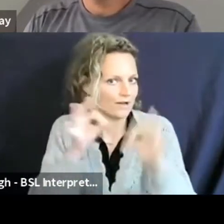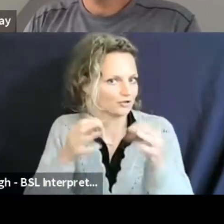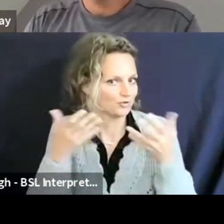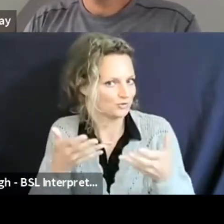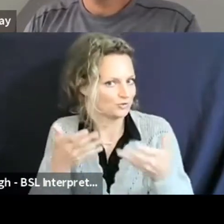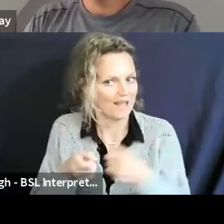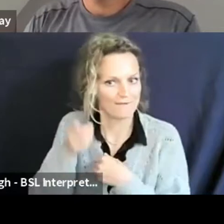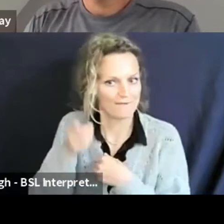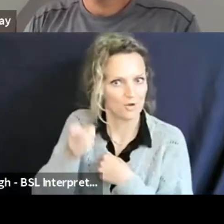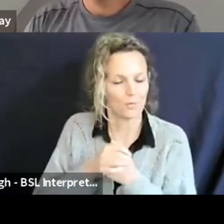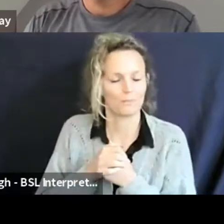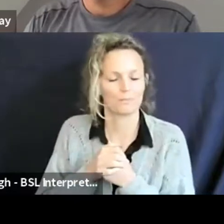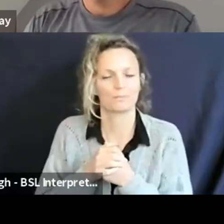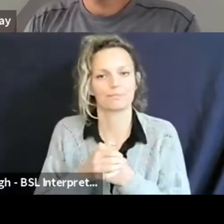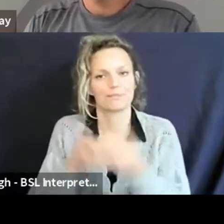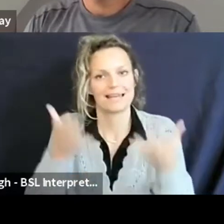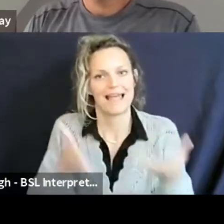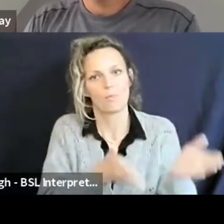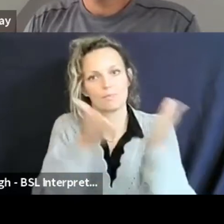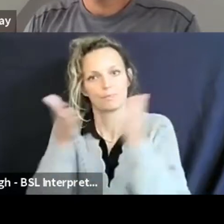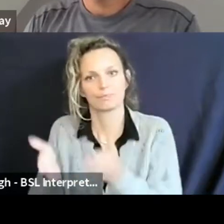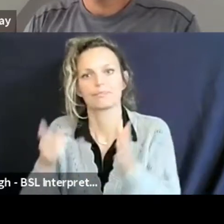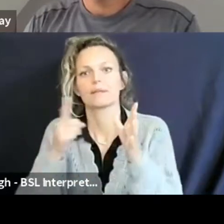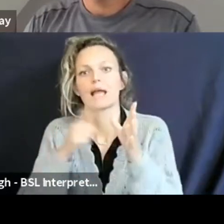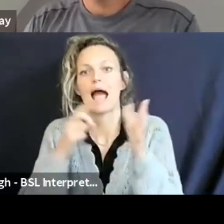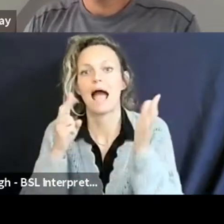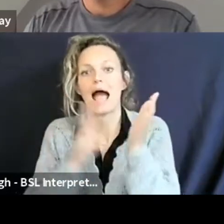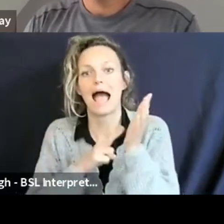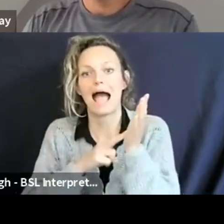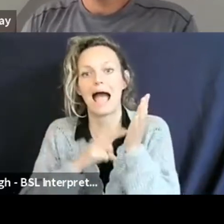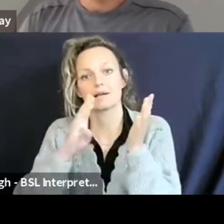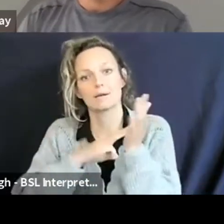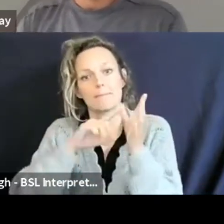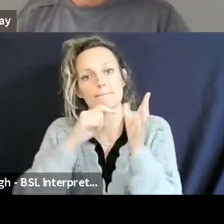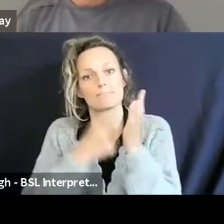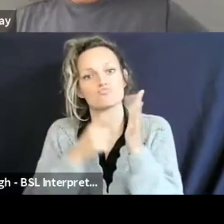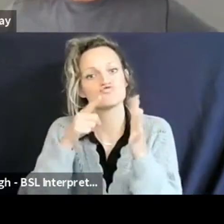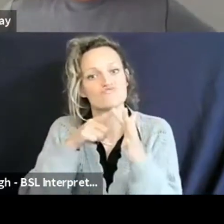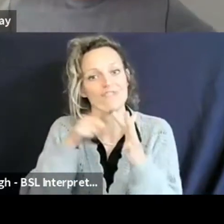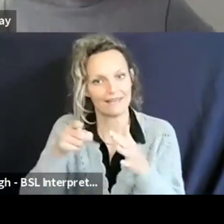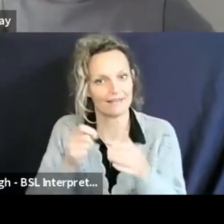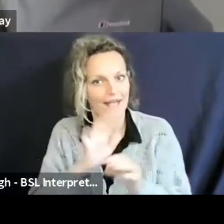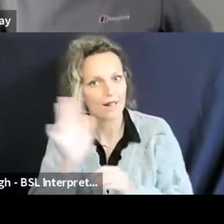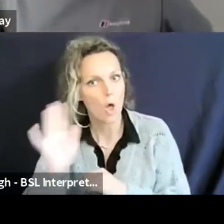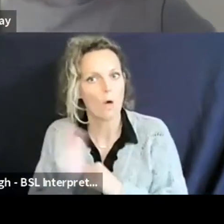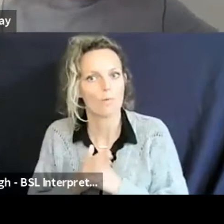I'm sure quite a lot of our Evenbreak candidates will have